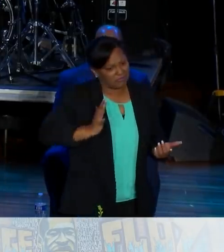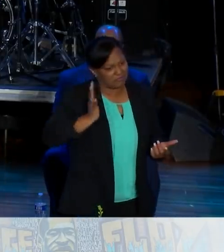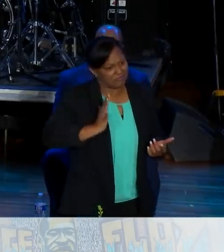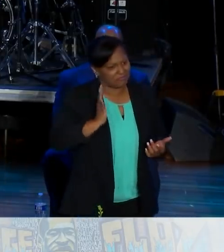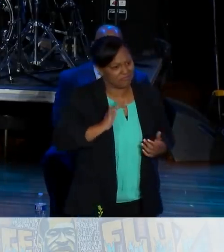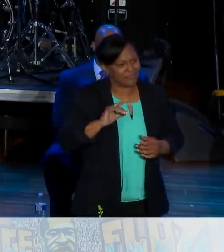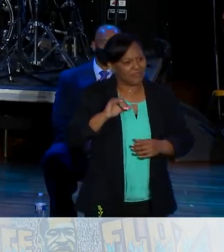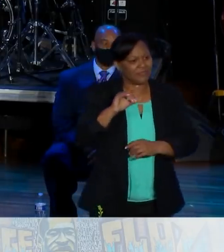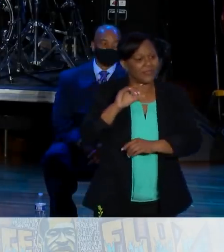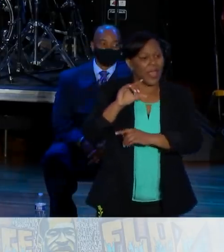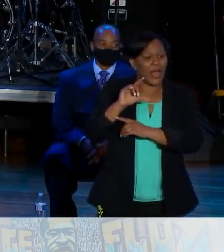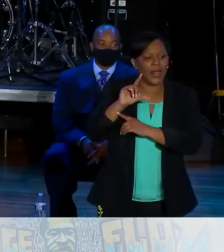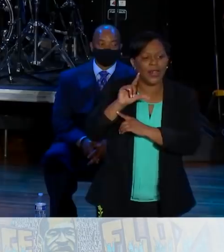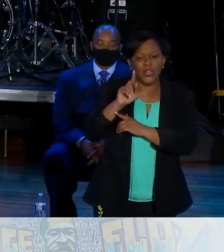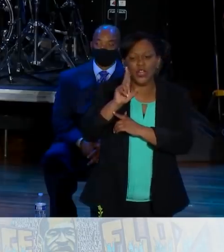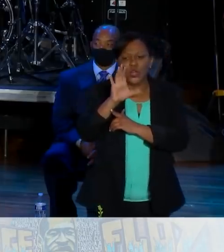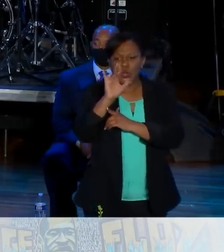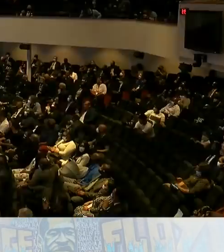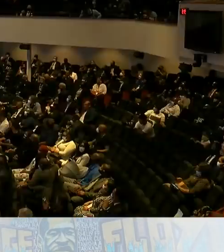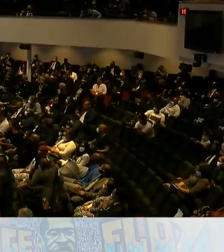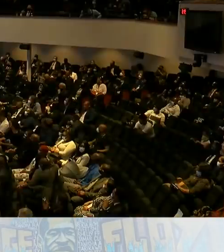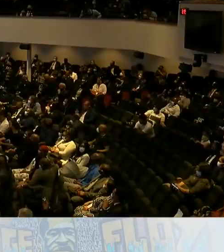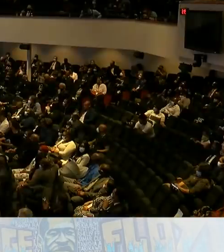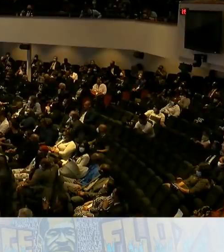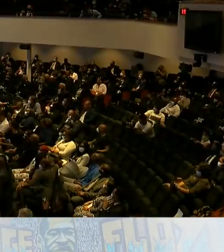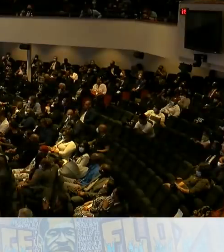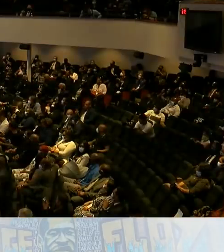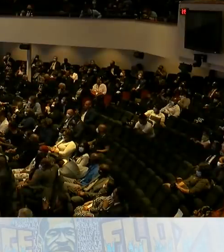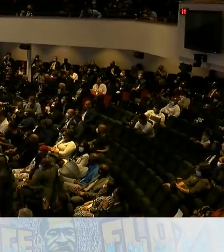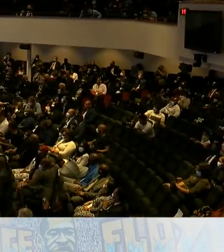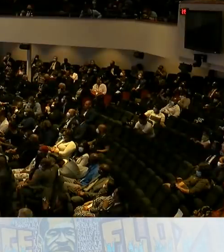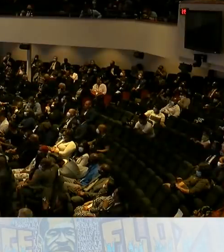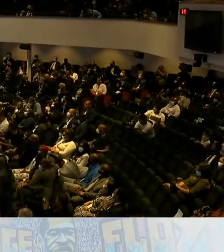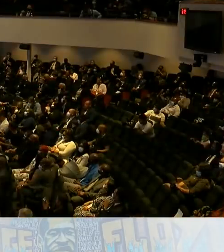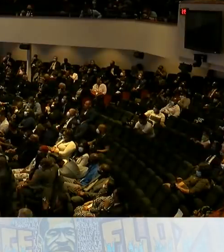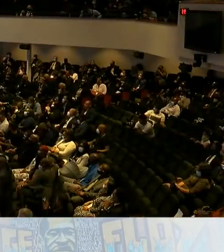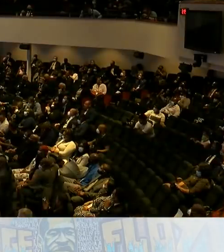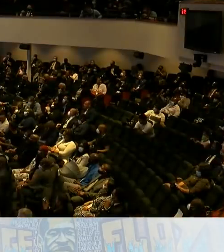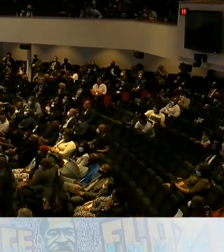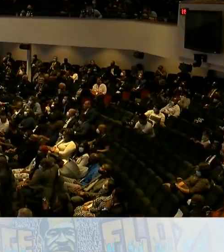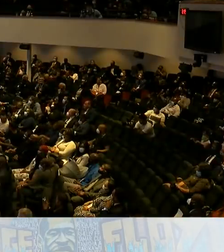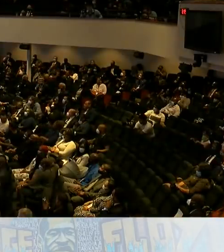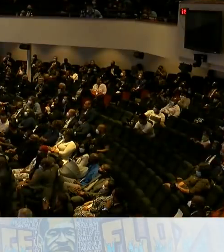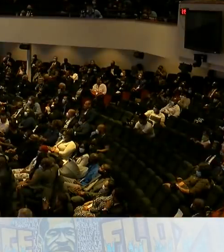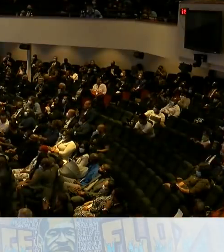HOLLYWOOD FOLK WHO ARE HERE DON'T KNOW WHAT ROACHES ARE.